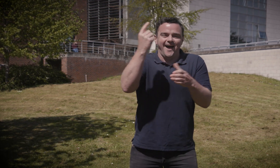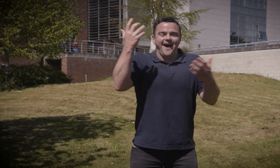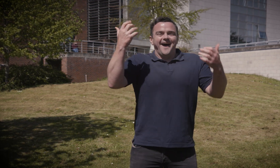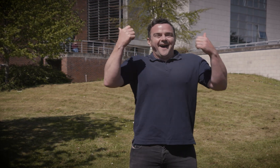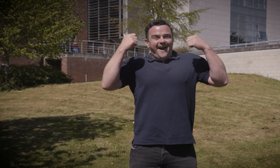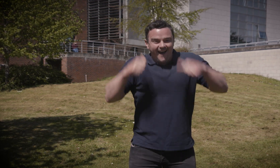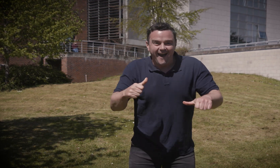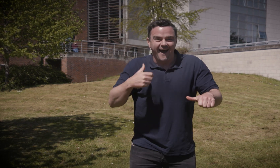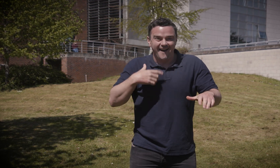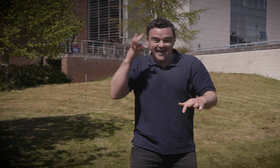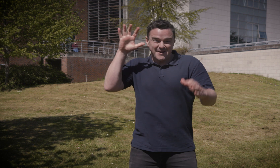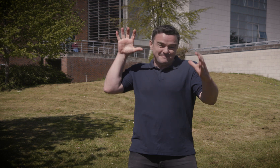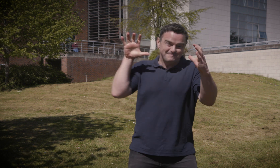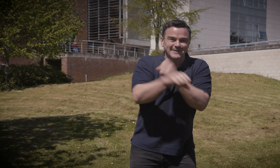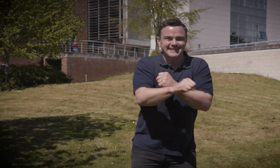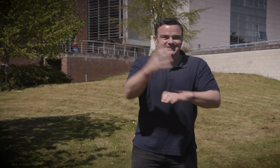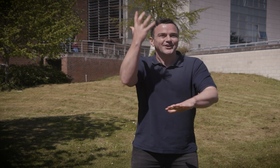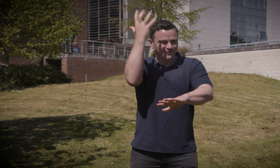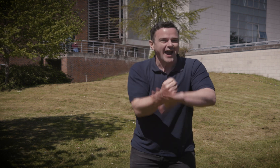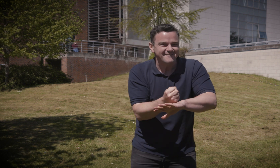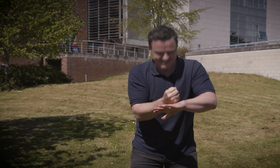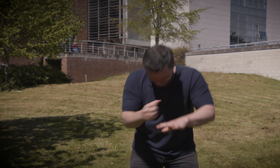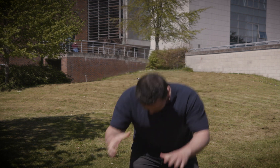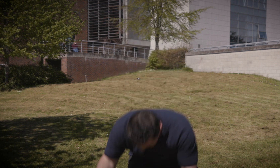it shoots into the air, into space, and that's how you beat gravity.